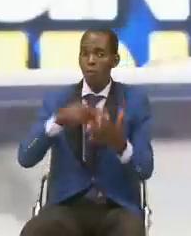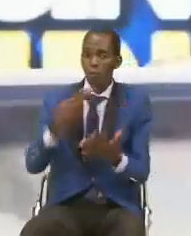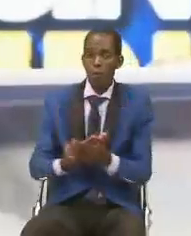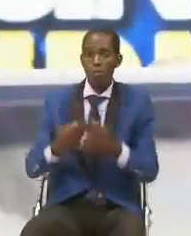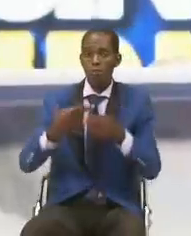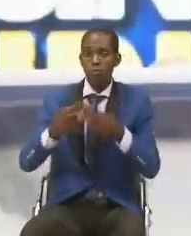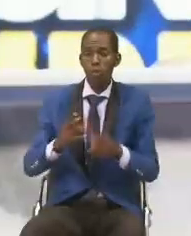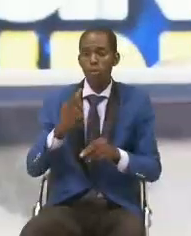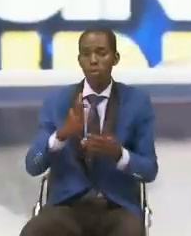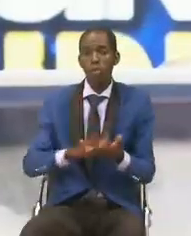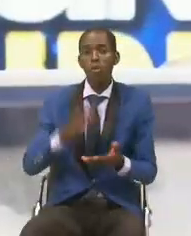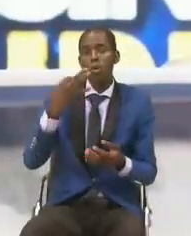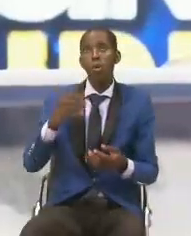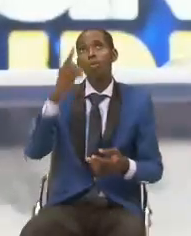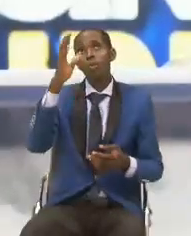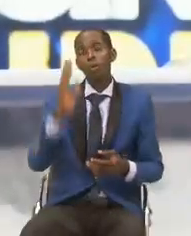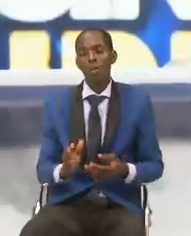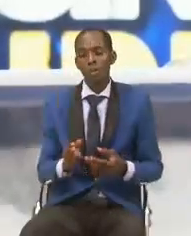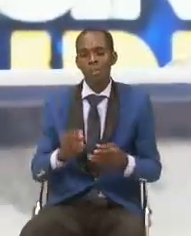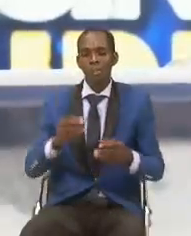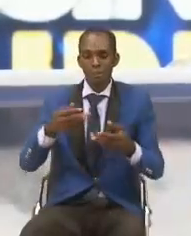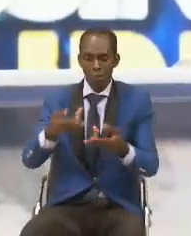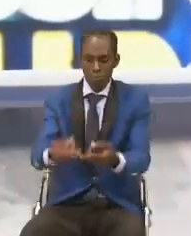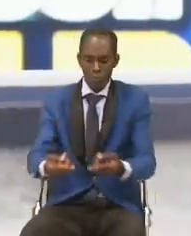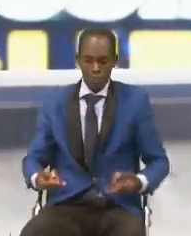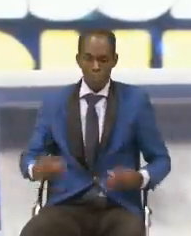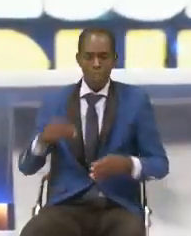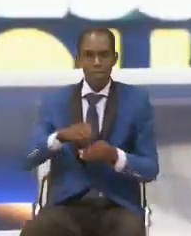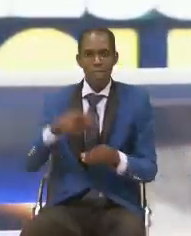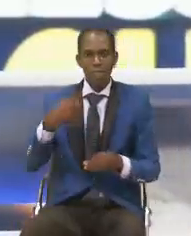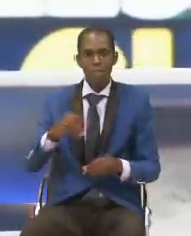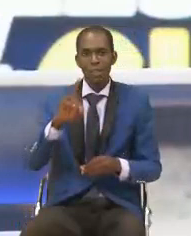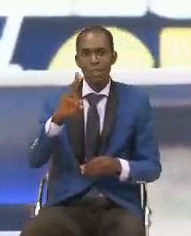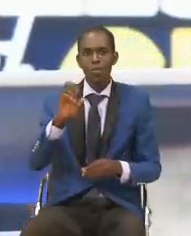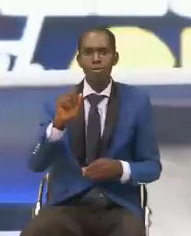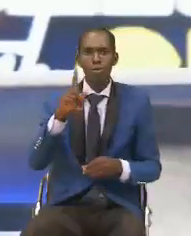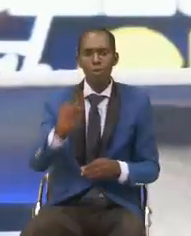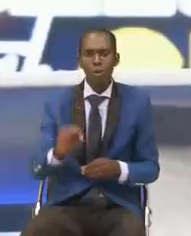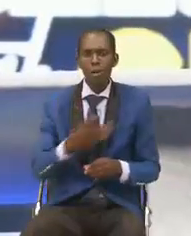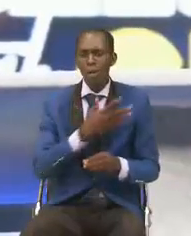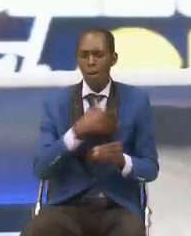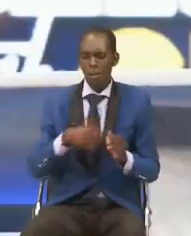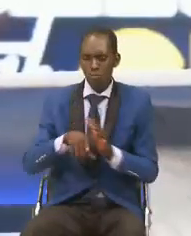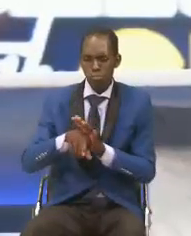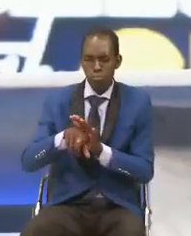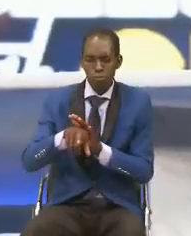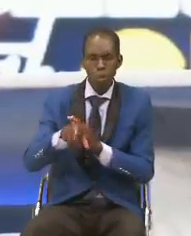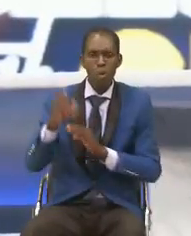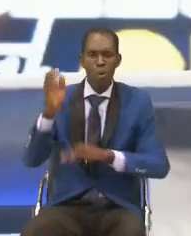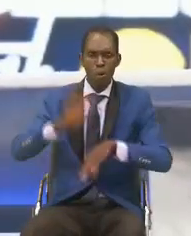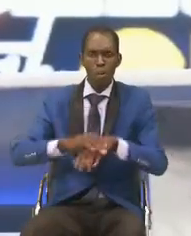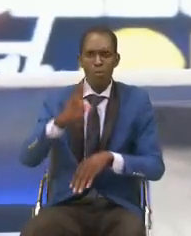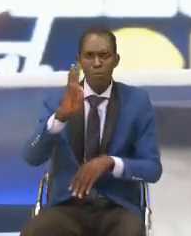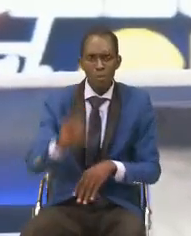have sinner come short of the glory of god lying down in the dust and then reptiles